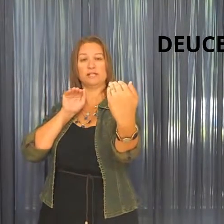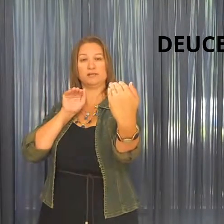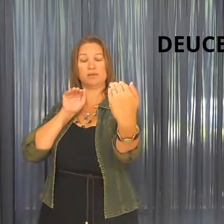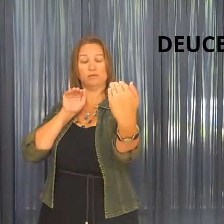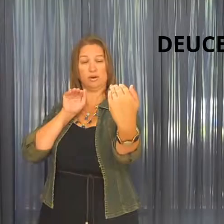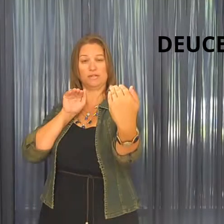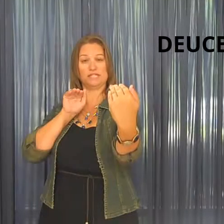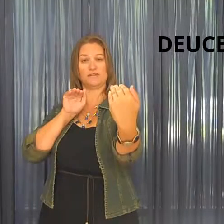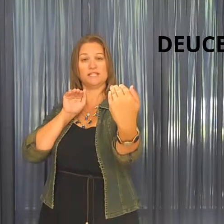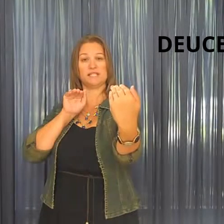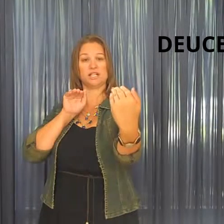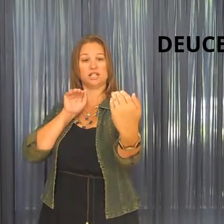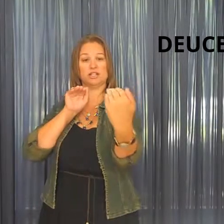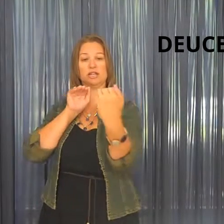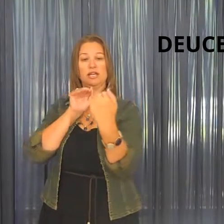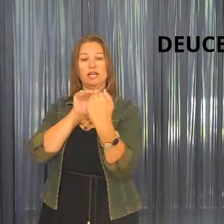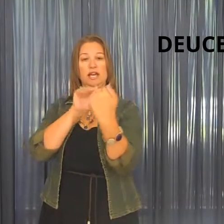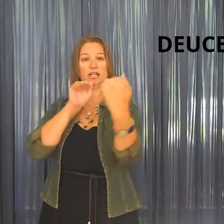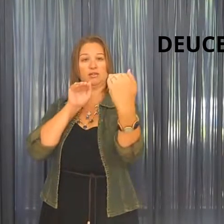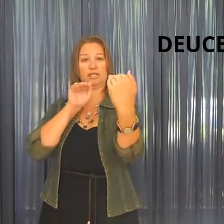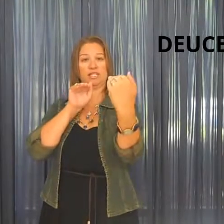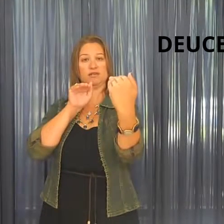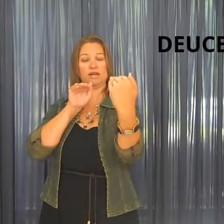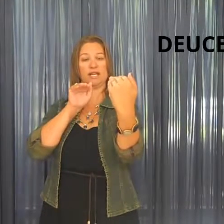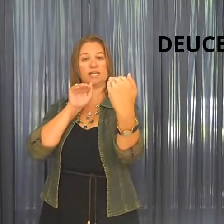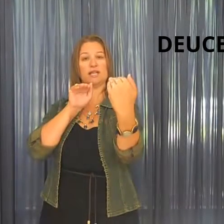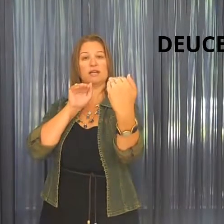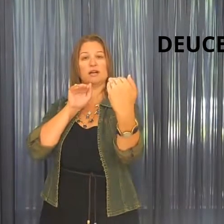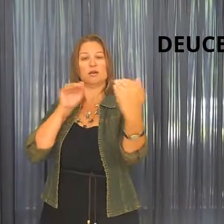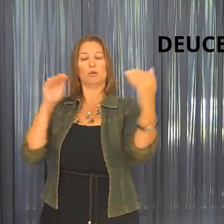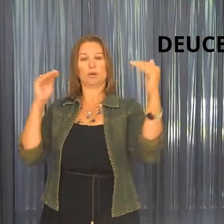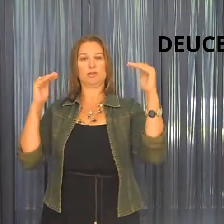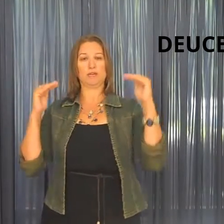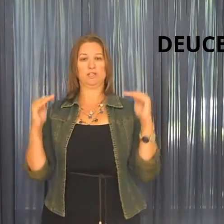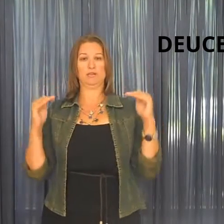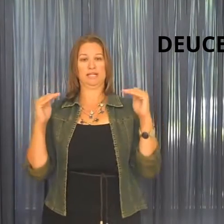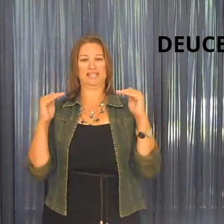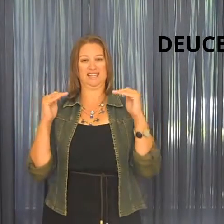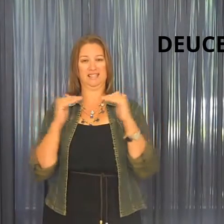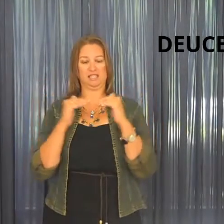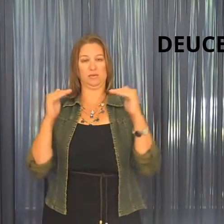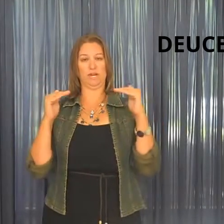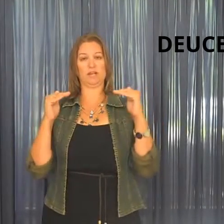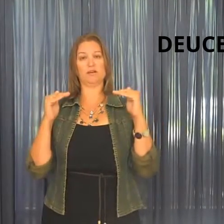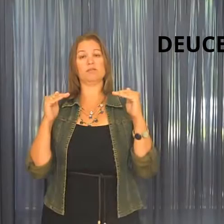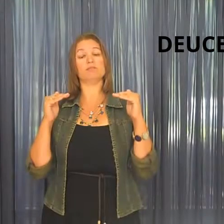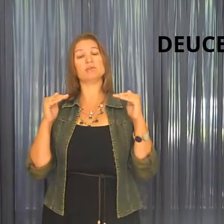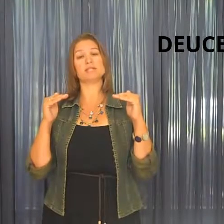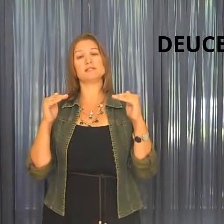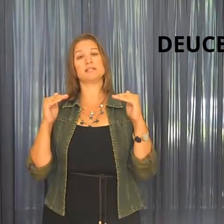opponents facing each other and do it this way, or you may do it this way. Most of the time